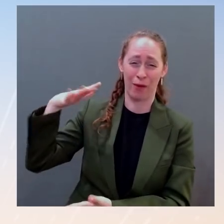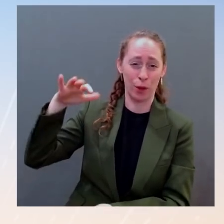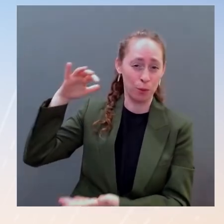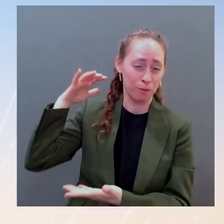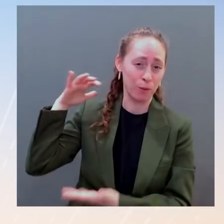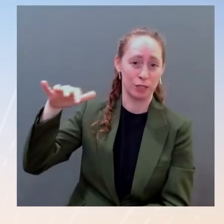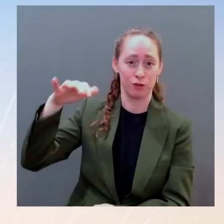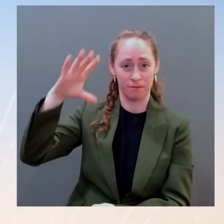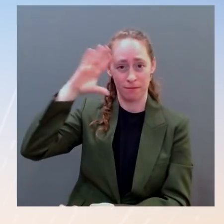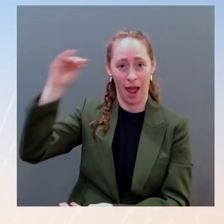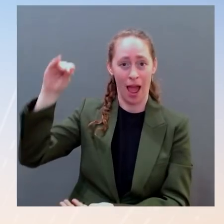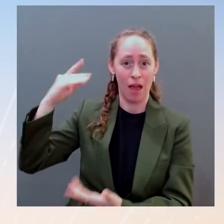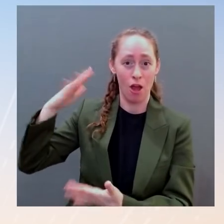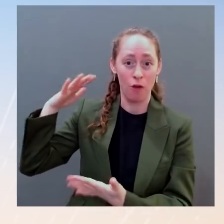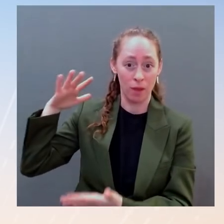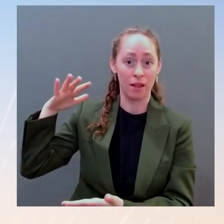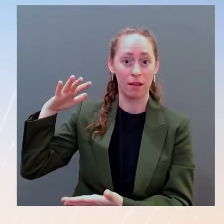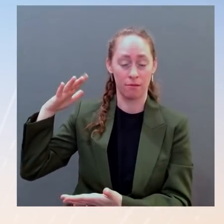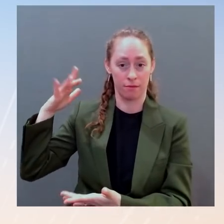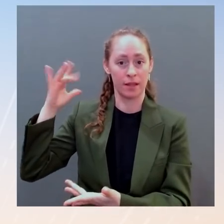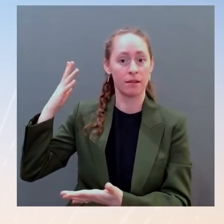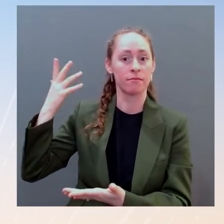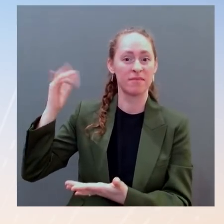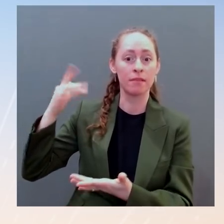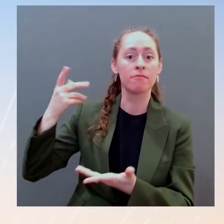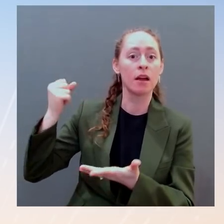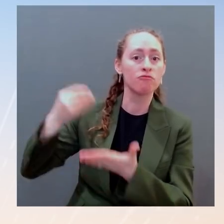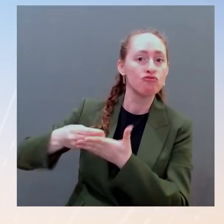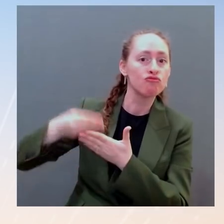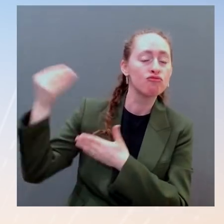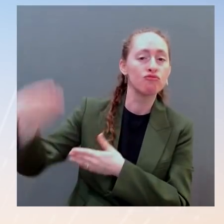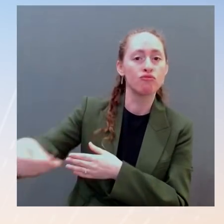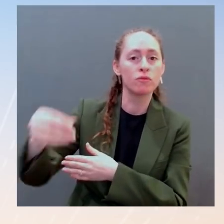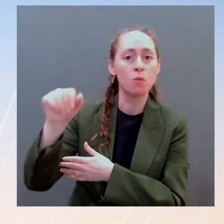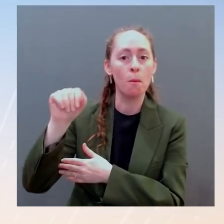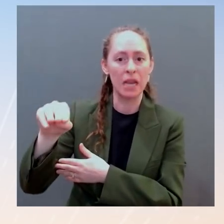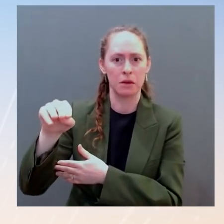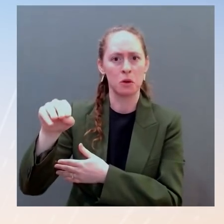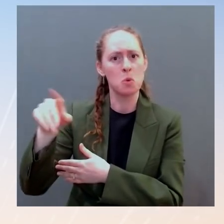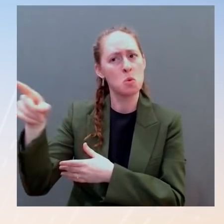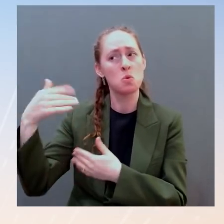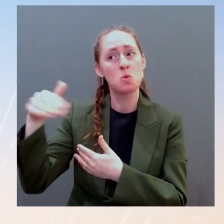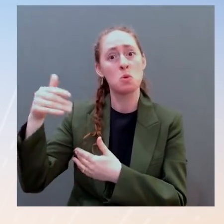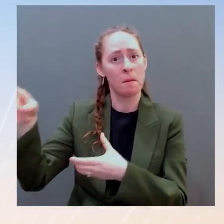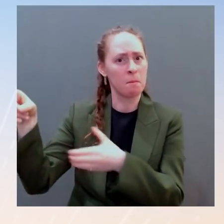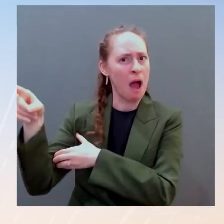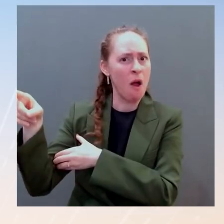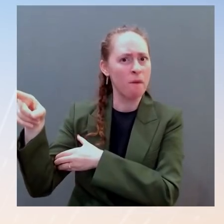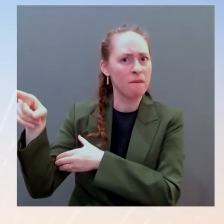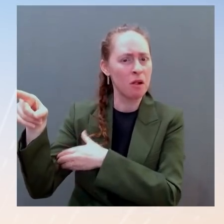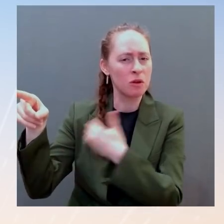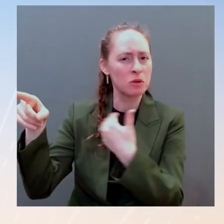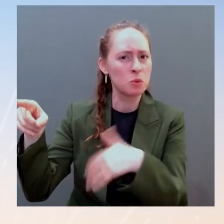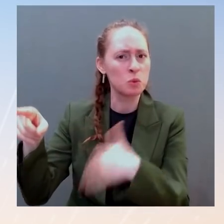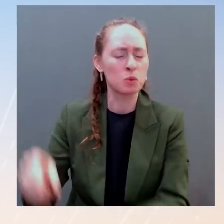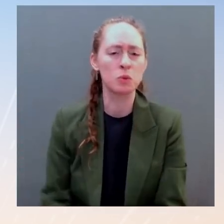Ms. Psaki: I would say that our concerns are not new. We've long talked about and the President has long talked about his concerns